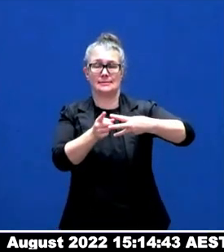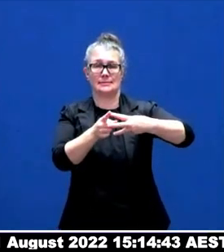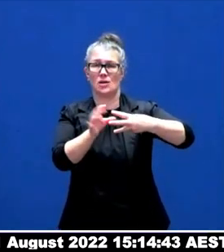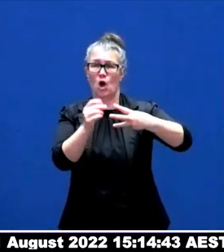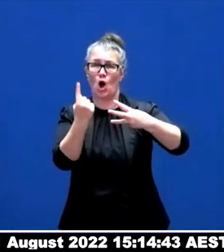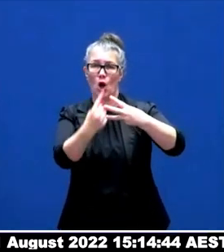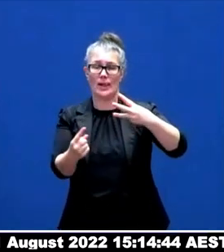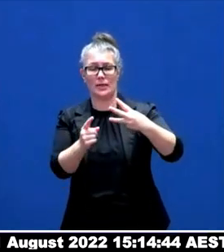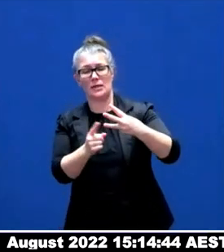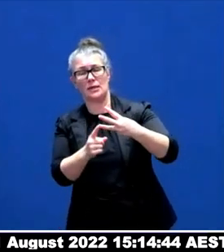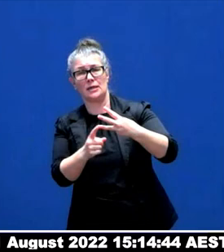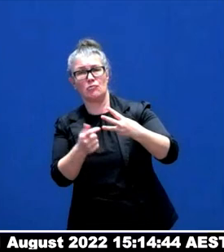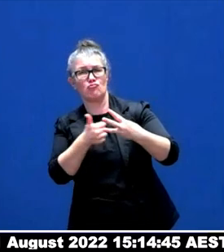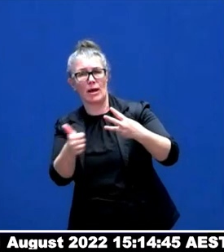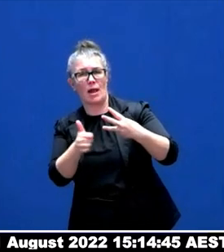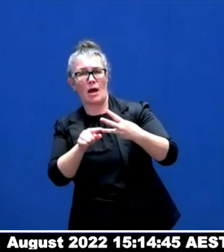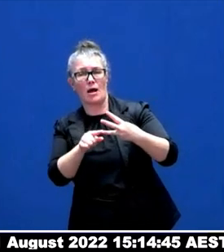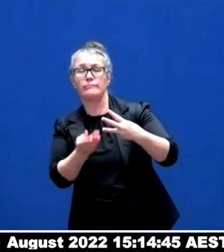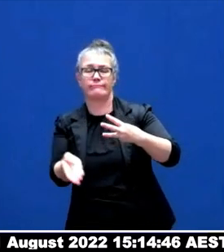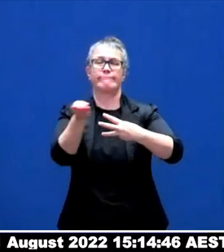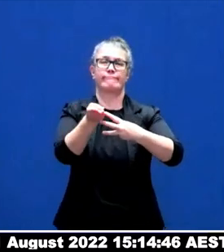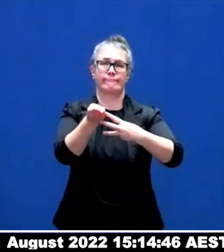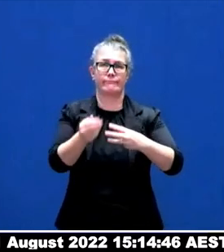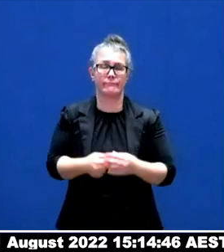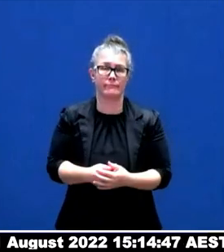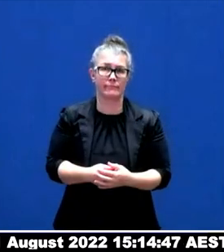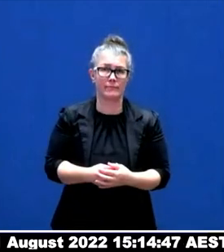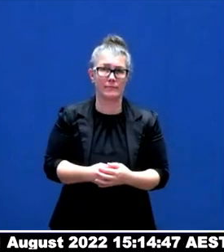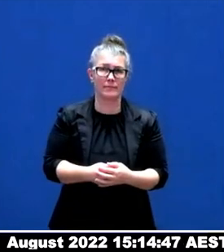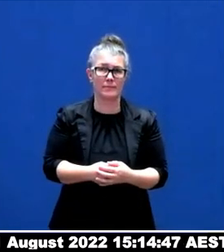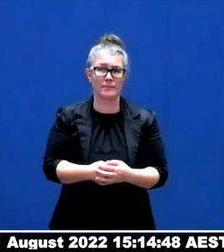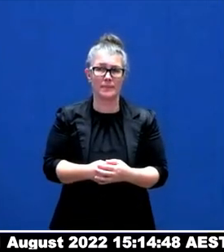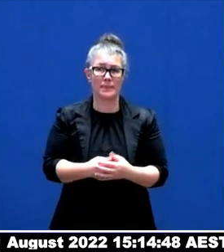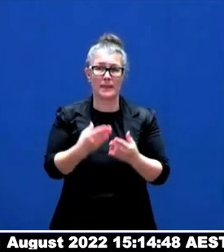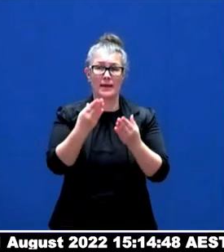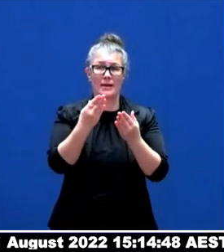And would that be the same for everyone in an emergency situation,